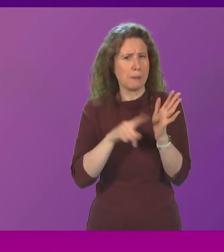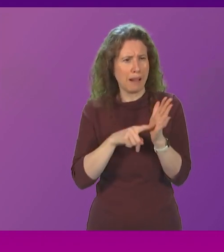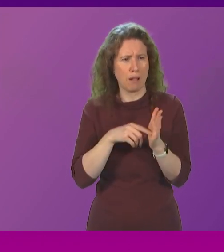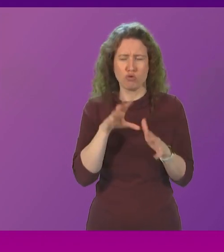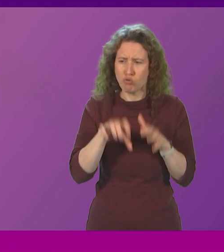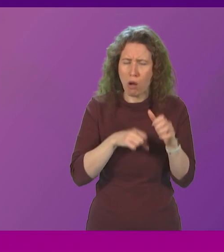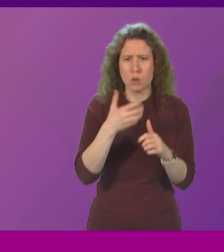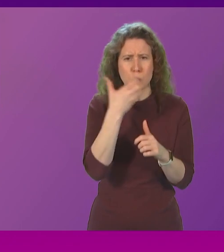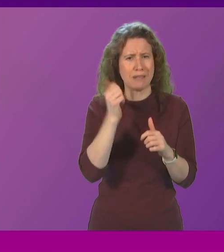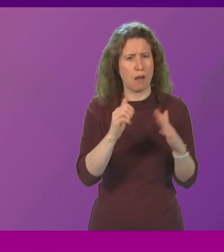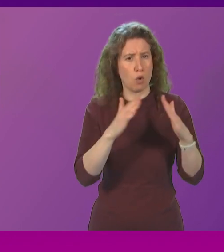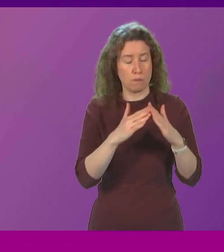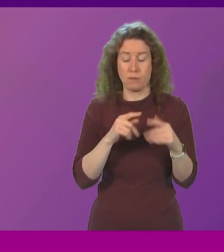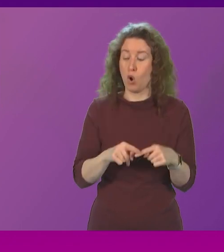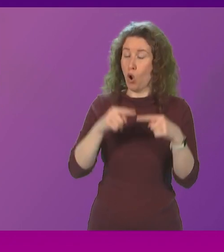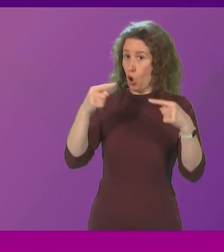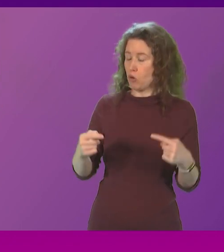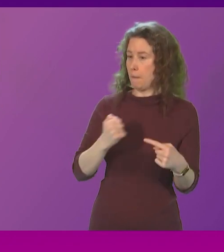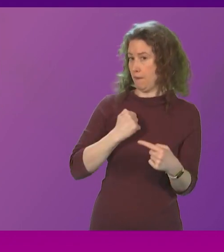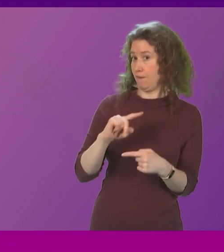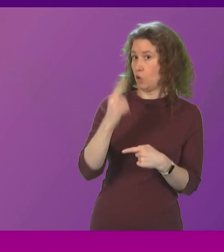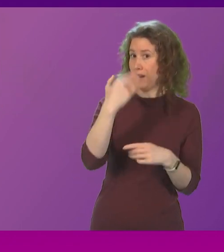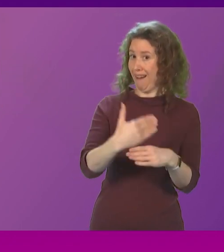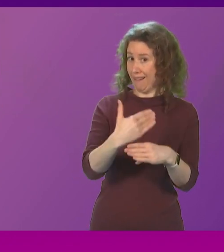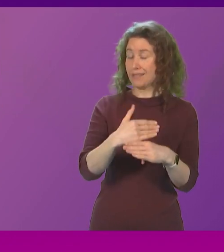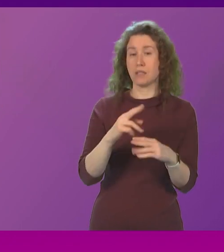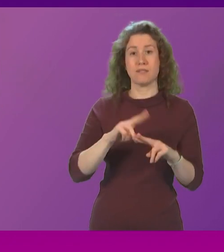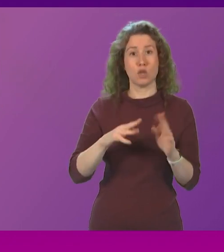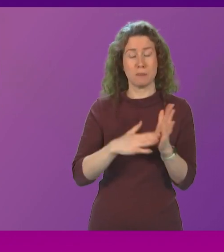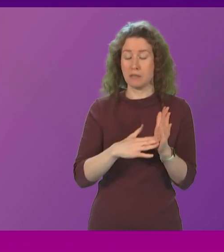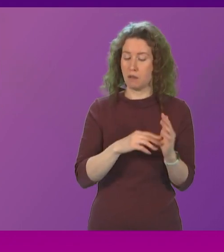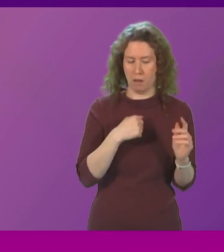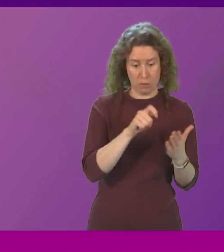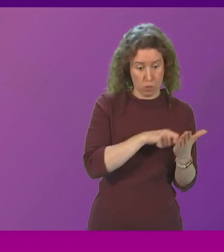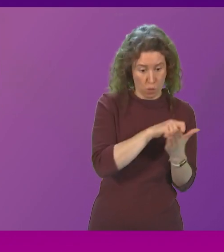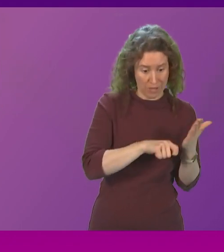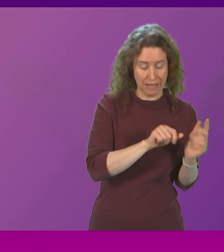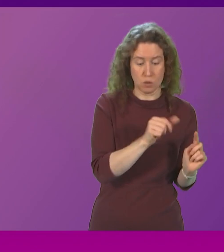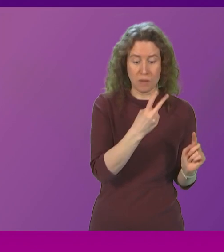In contrast, my first act as First Minister, 24 hours after being sworn in at the Court